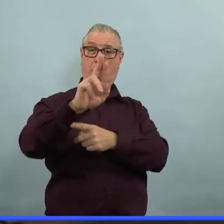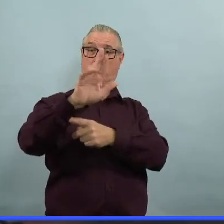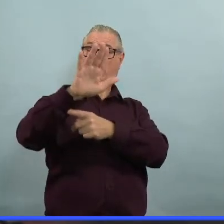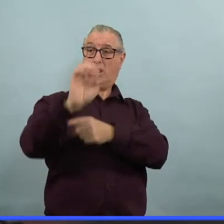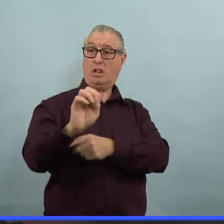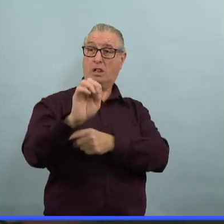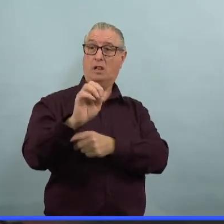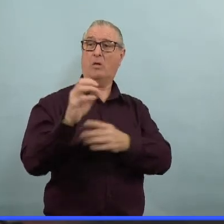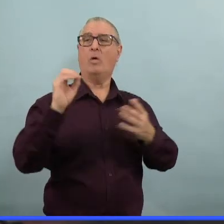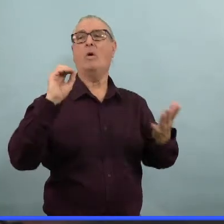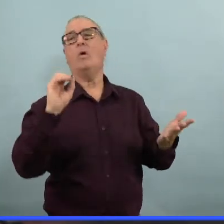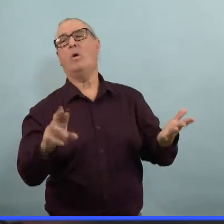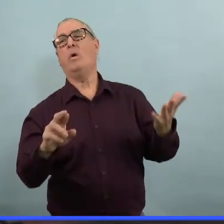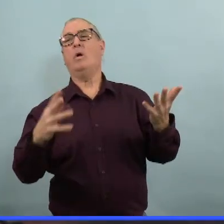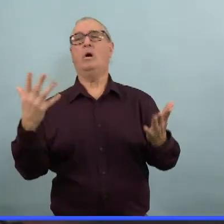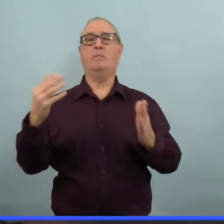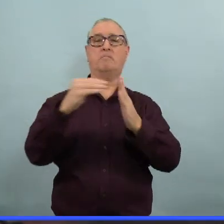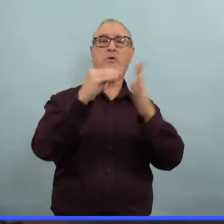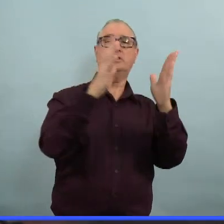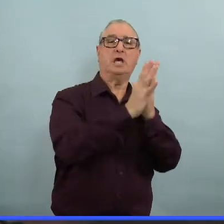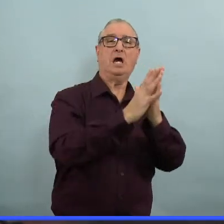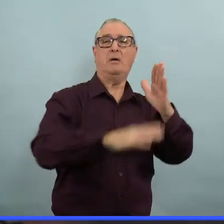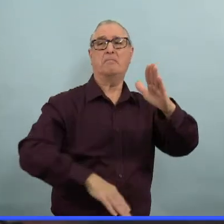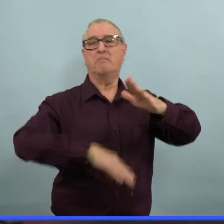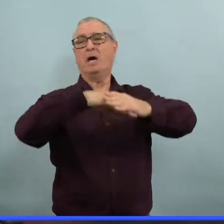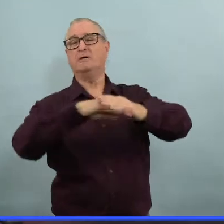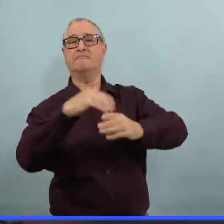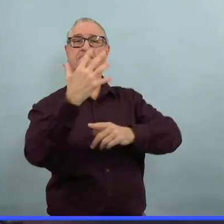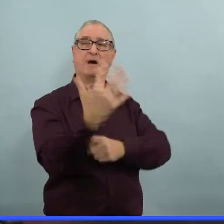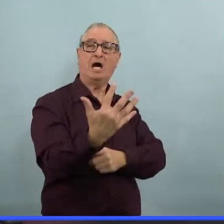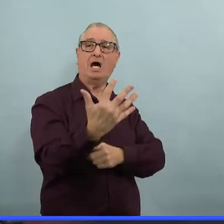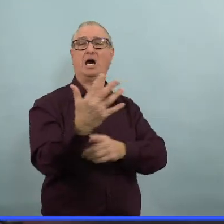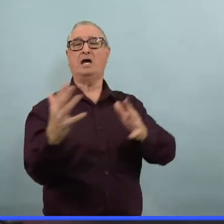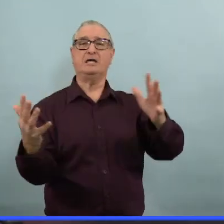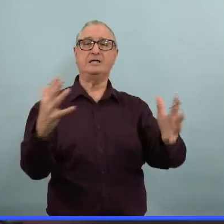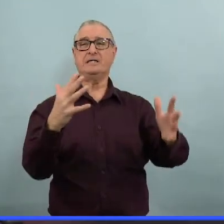number and so i think every every jurisdiction has struggled that we've considered it and